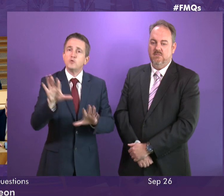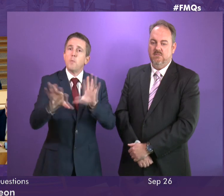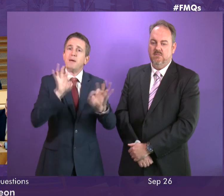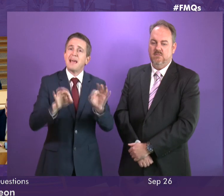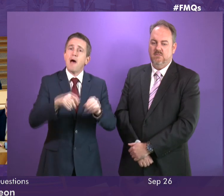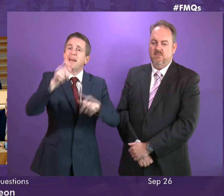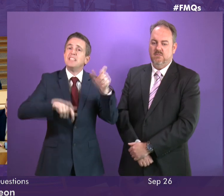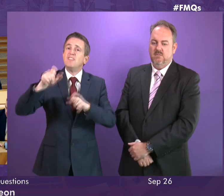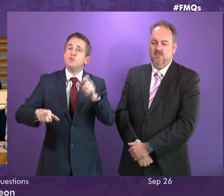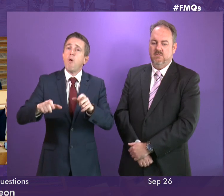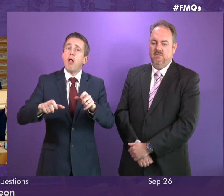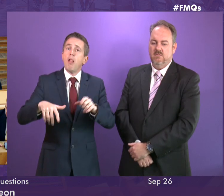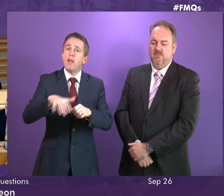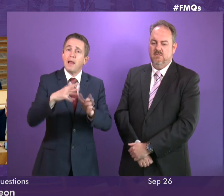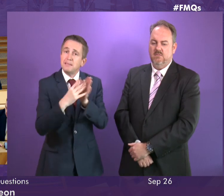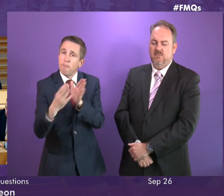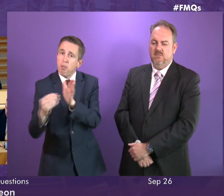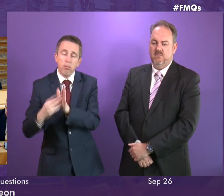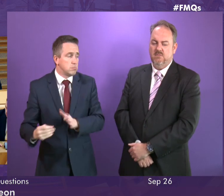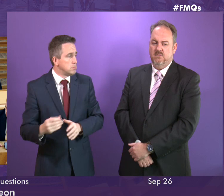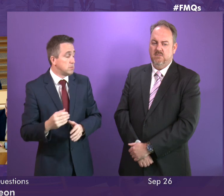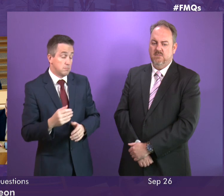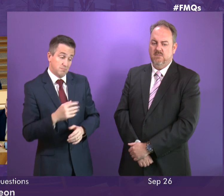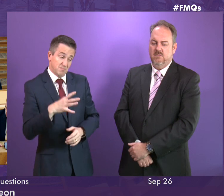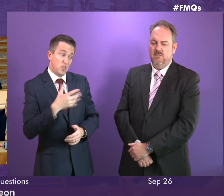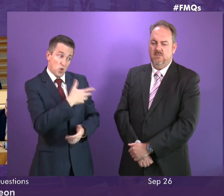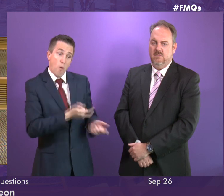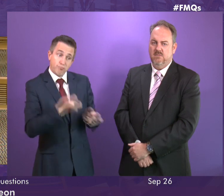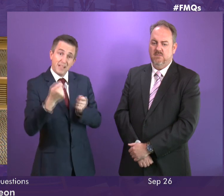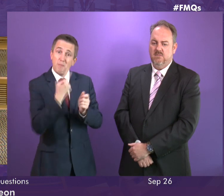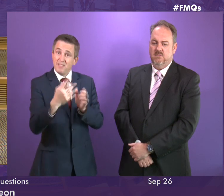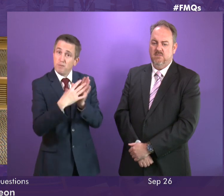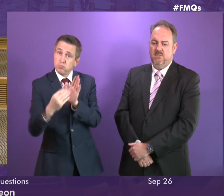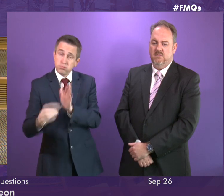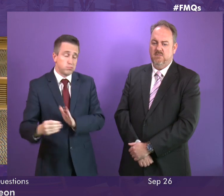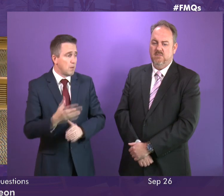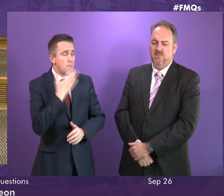cases to make broader points. I would have agreed with him then. I ask him to reflect